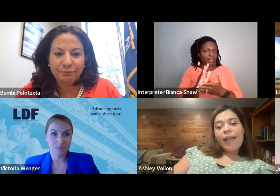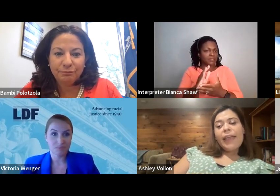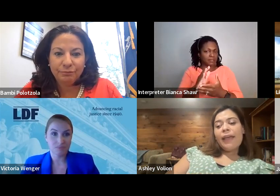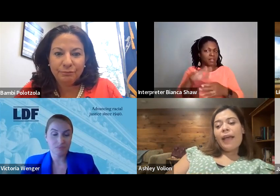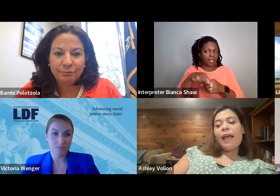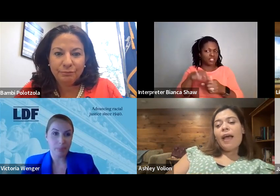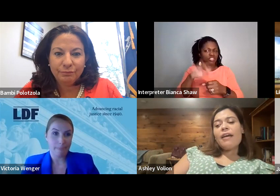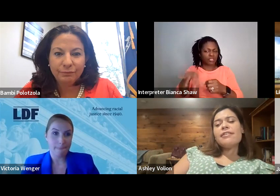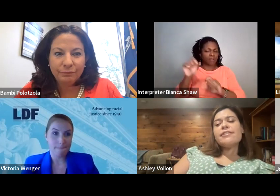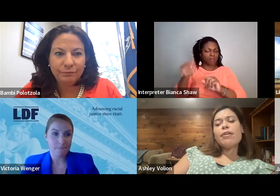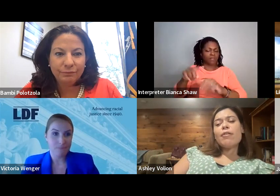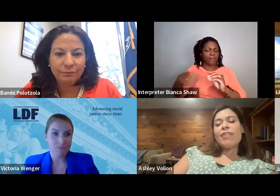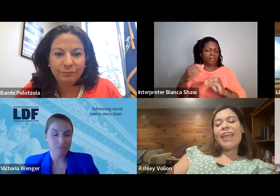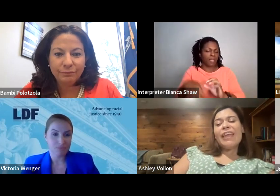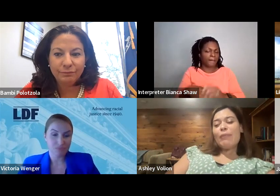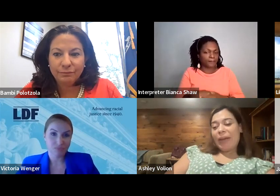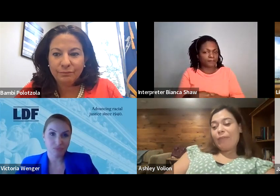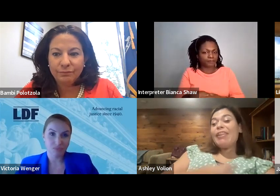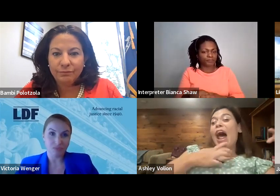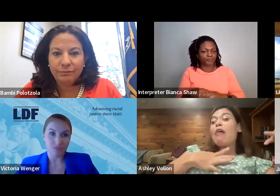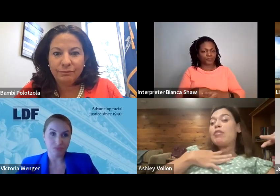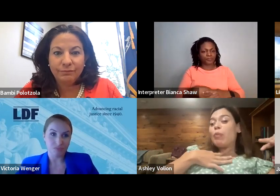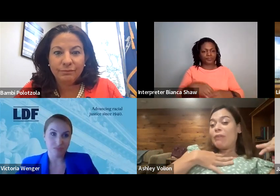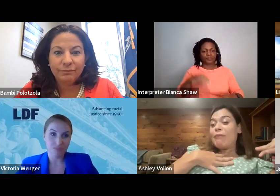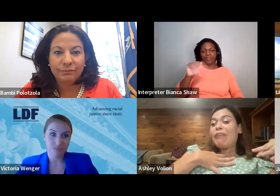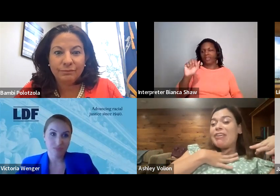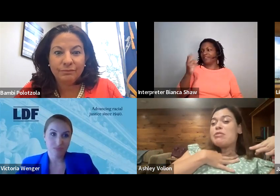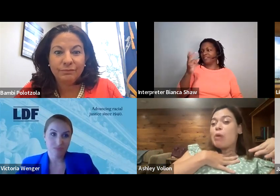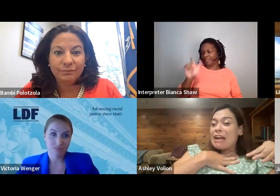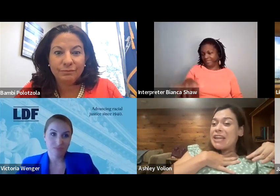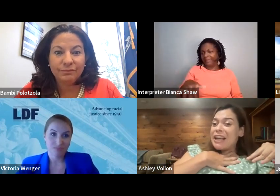Thank you. So thank you, Bambi. That was one of my first projects.